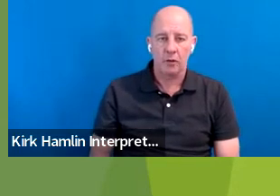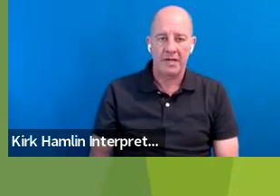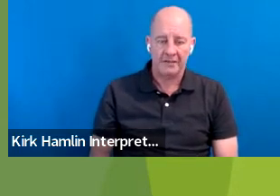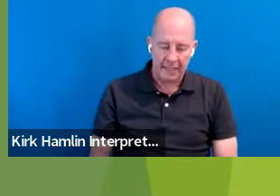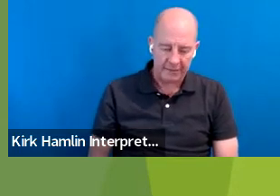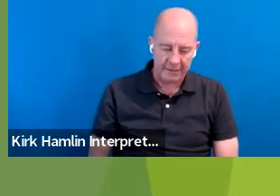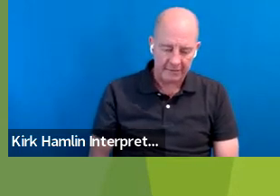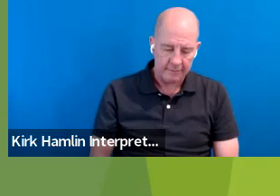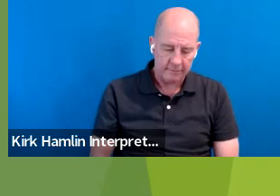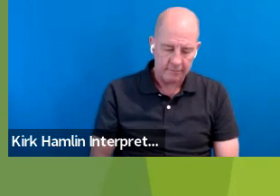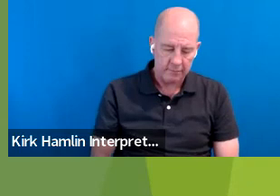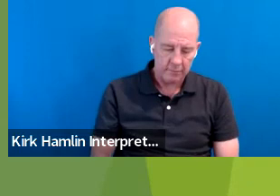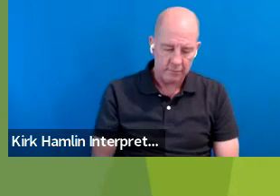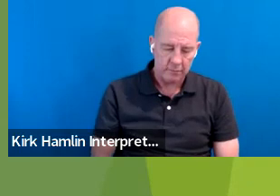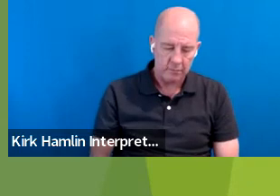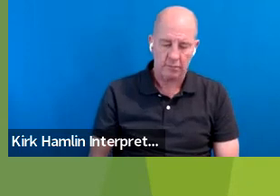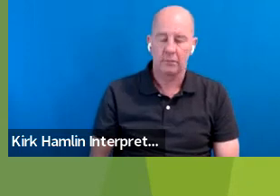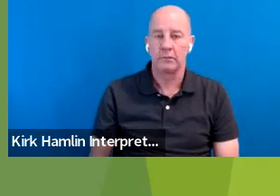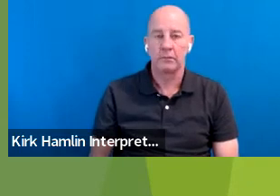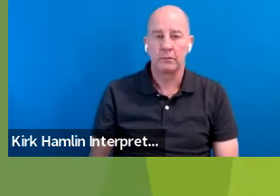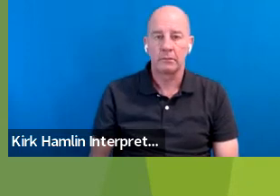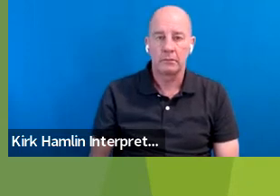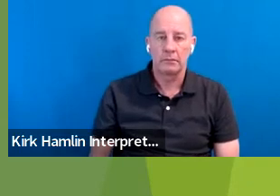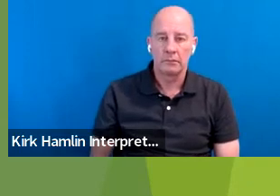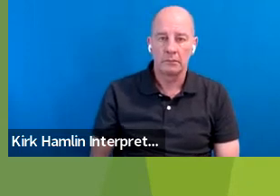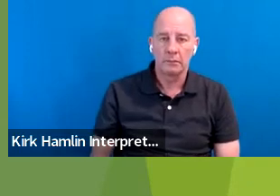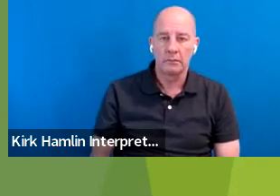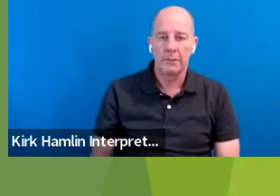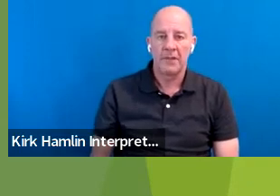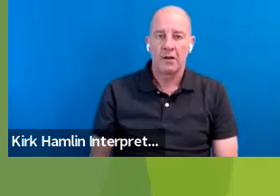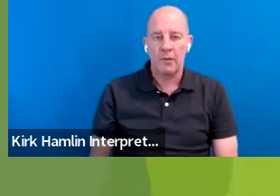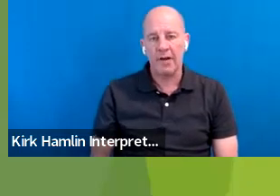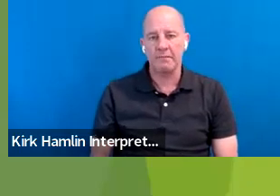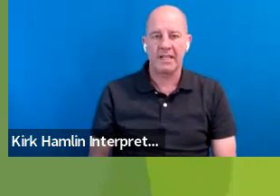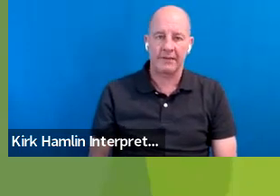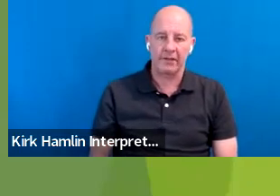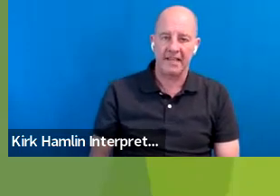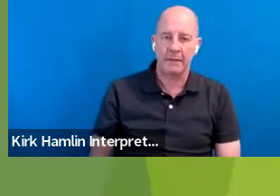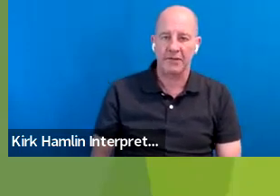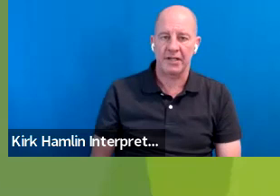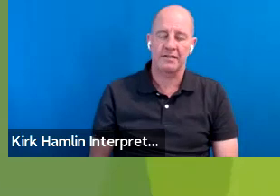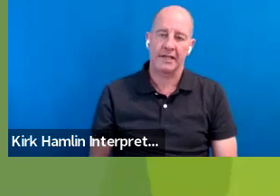So next slide, please. We've got many different examples here.